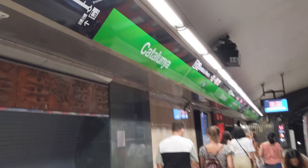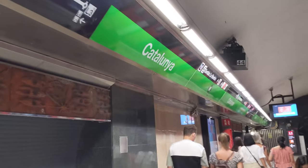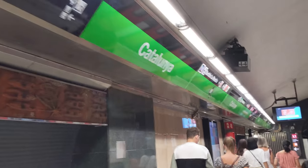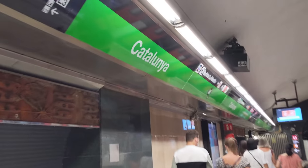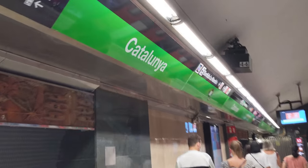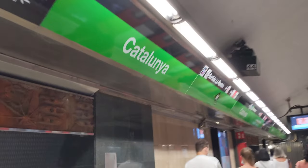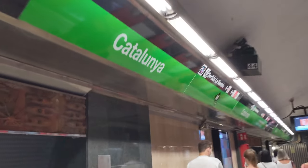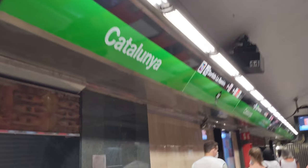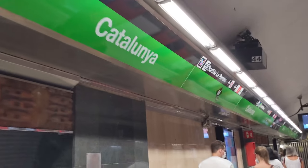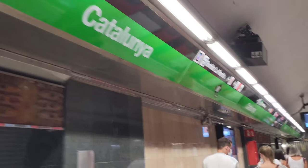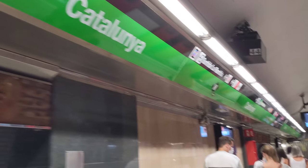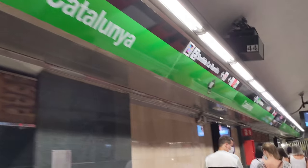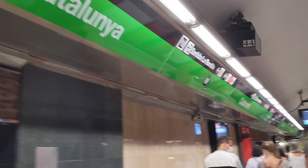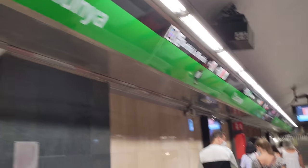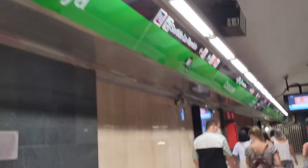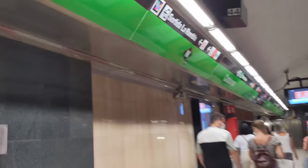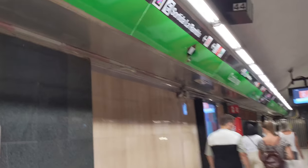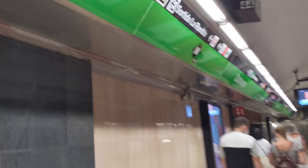CATALONIA